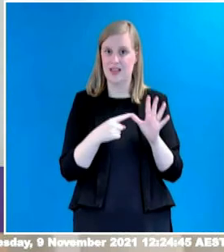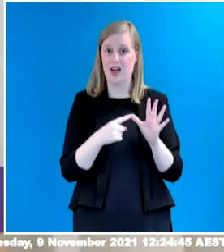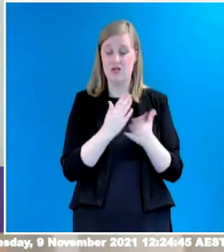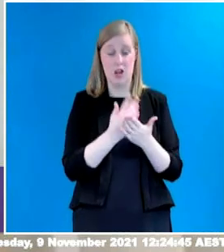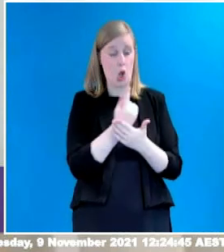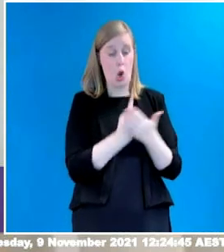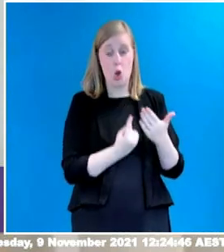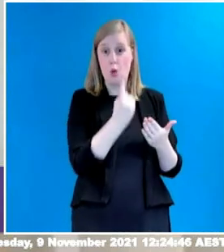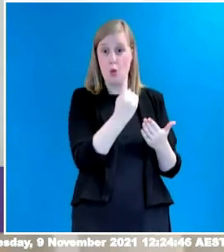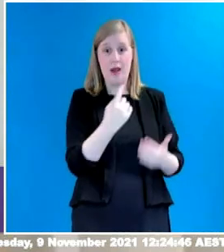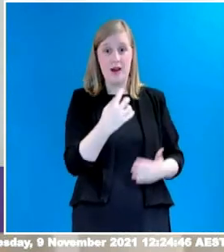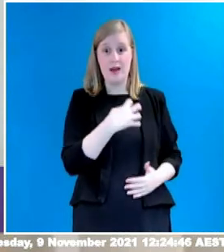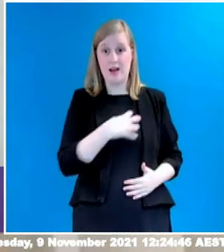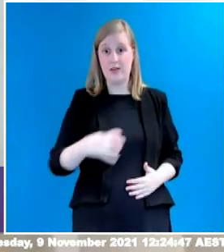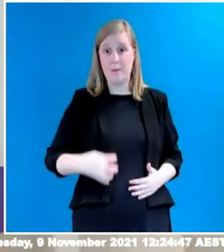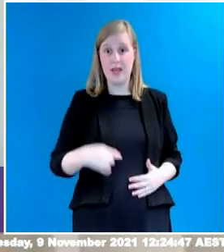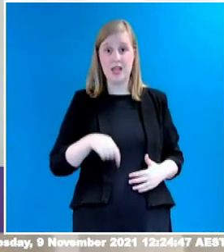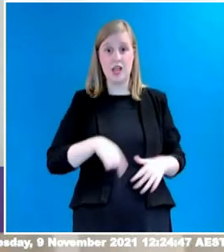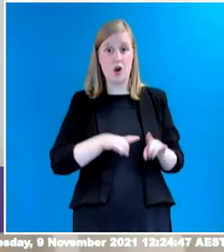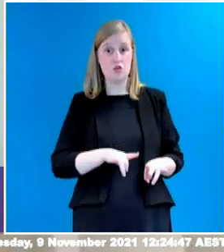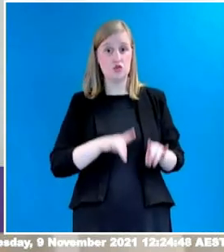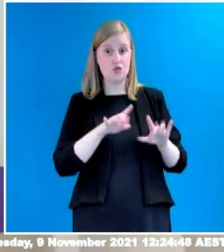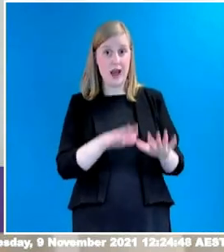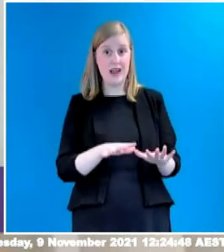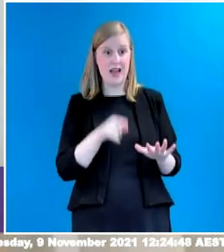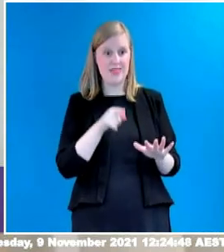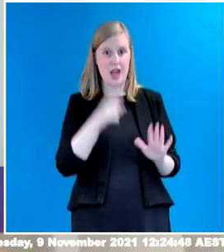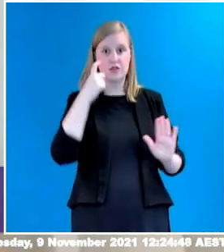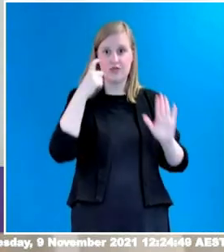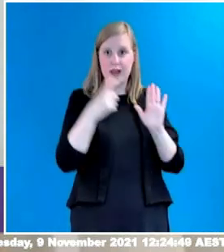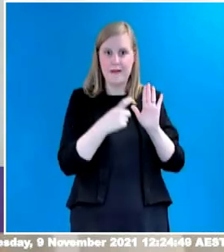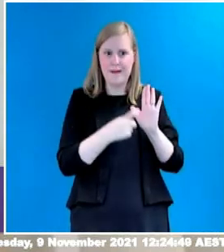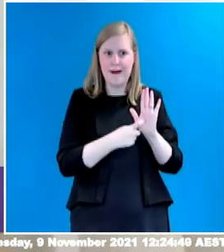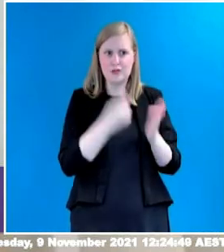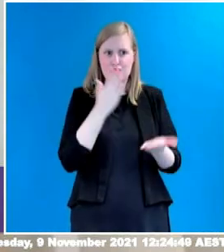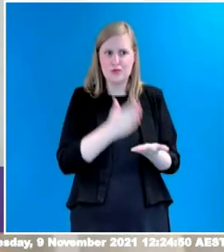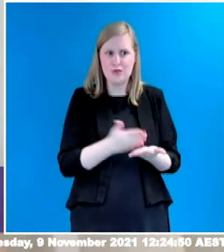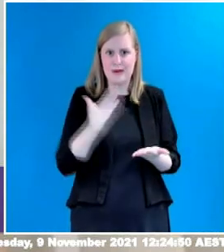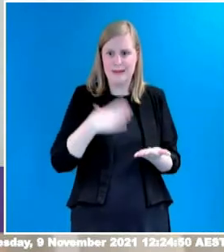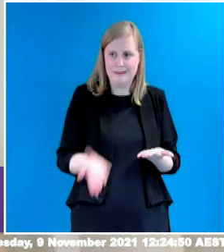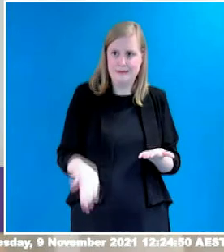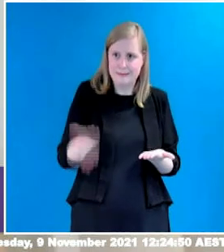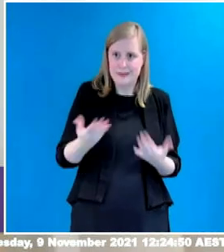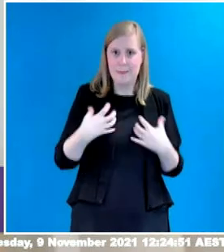outstanding by at least recognising the lack of disability leadership, still has